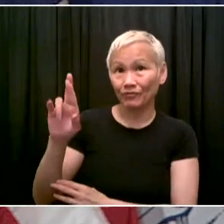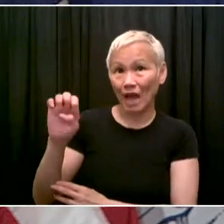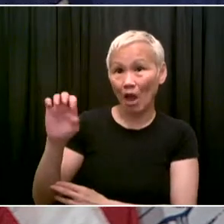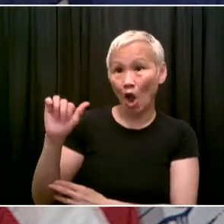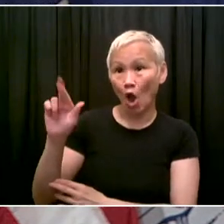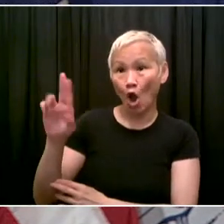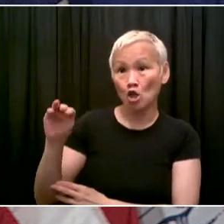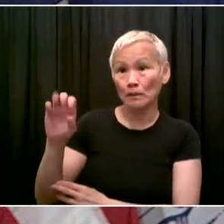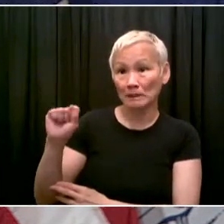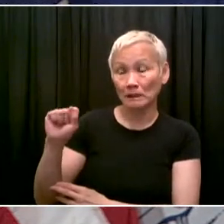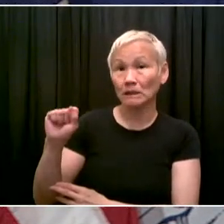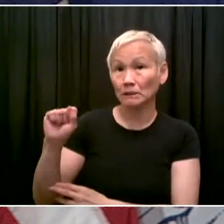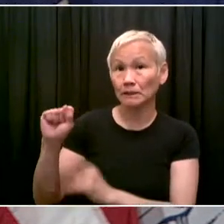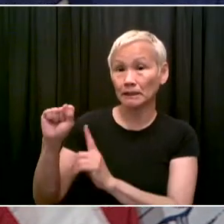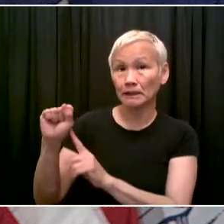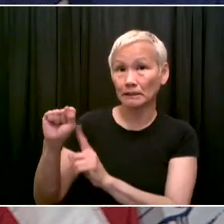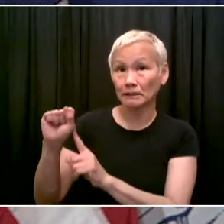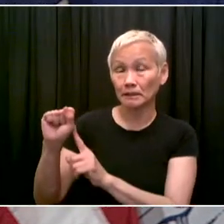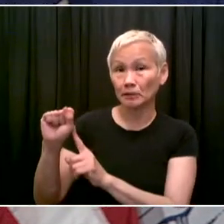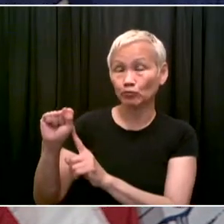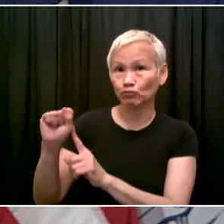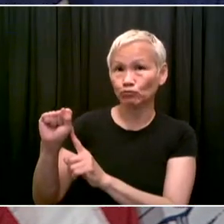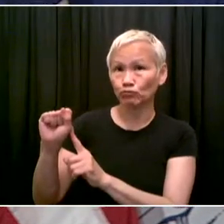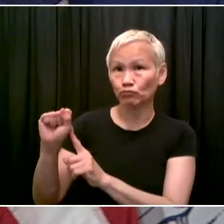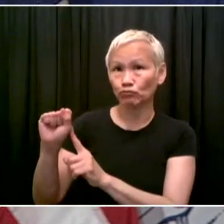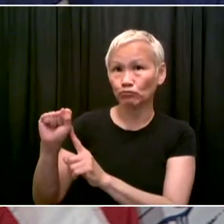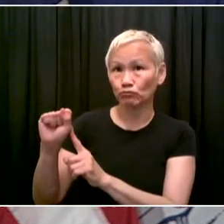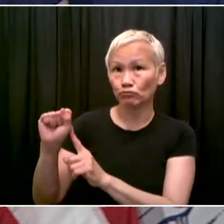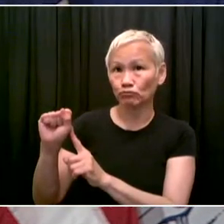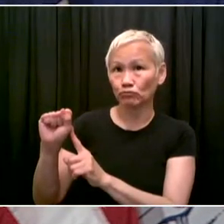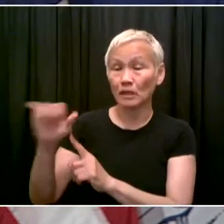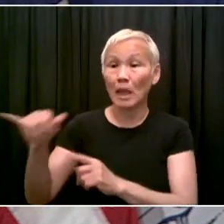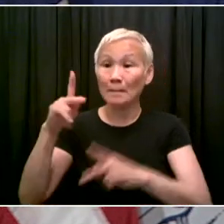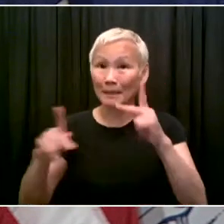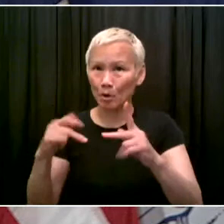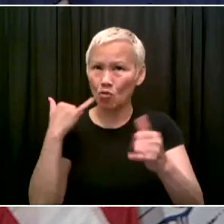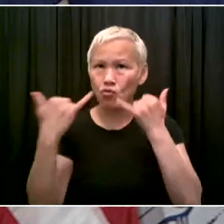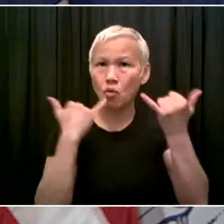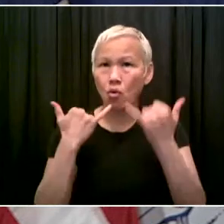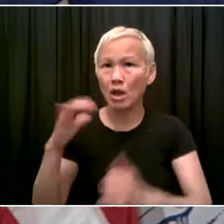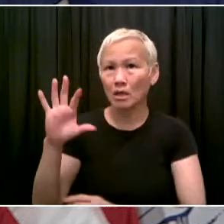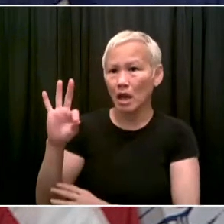THERE. ONE LAST THING TO HIGHLIGHT WHEN YOU LOOK AT FIREWORKS, BELIEVE ME I